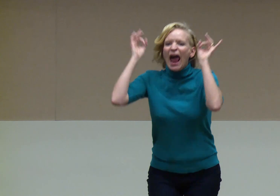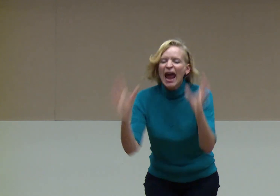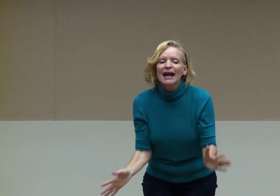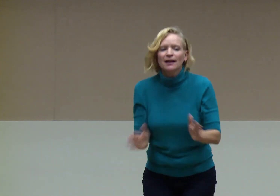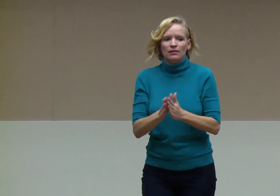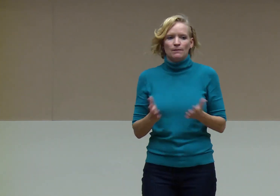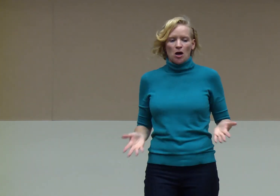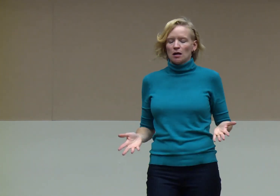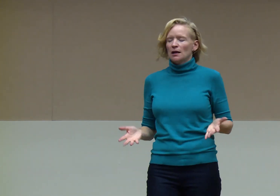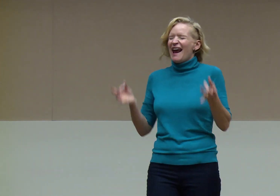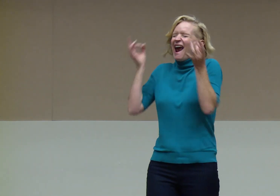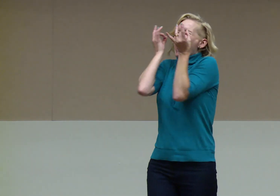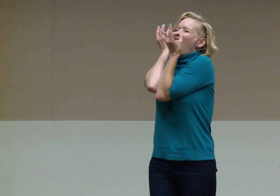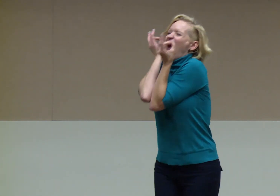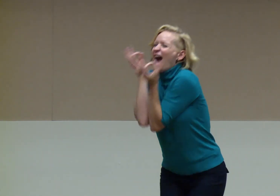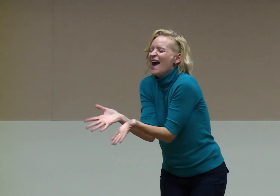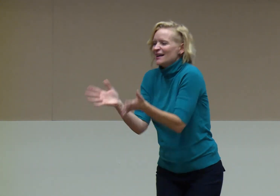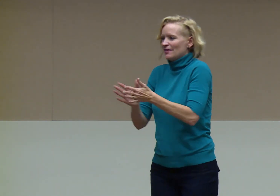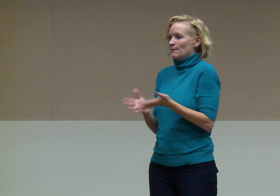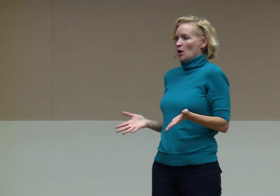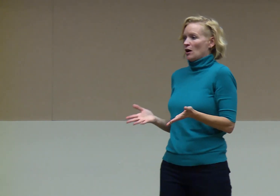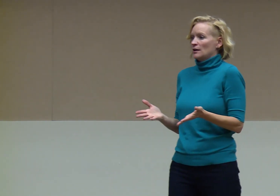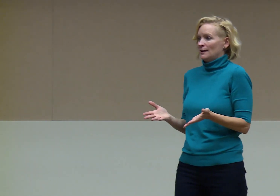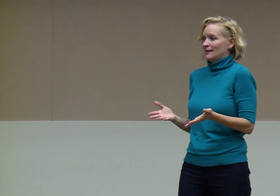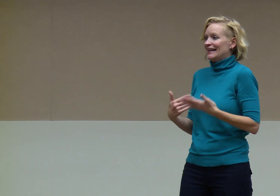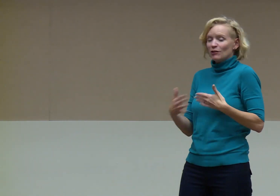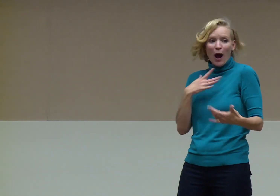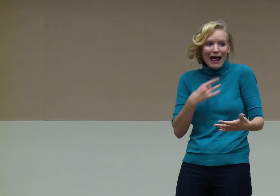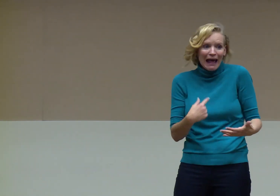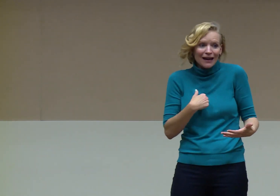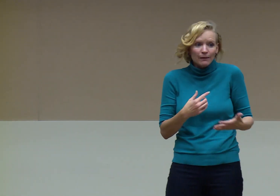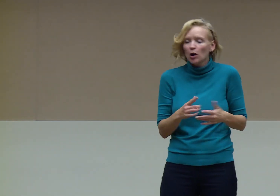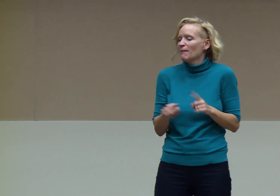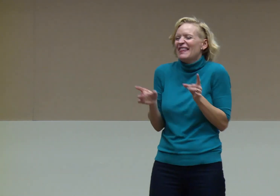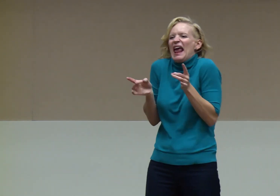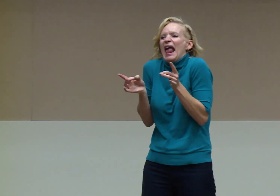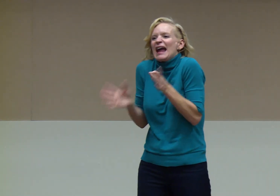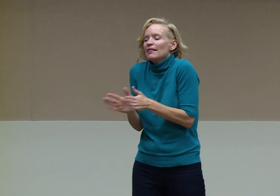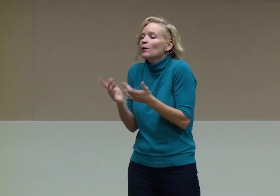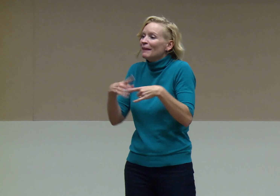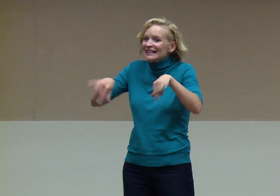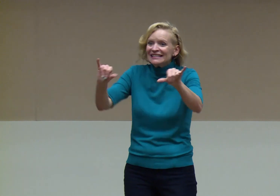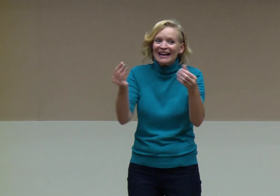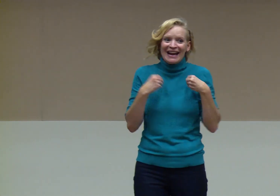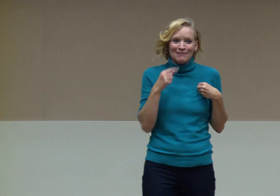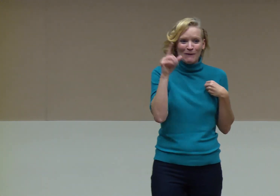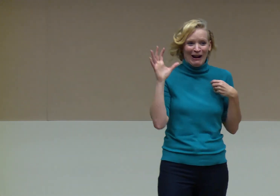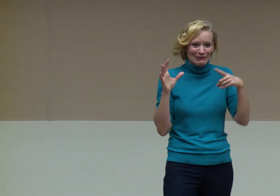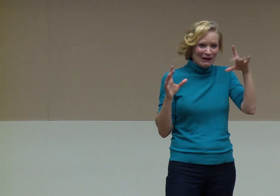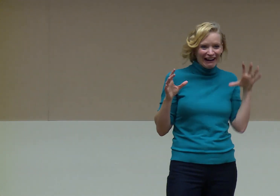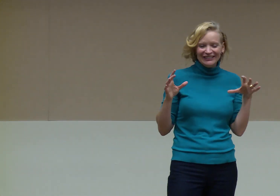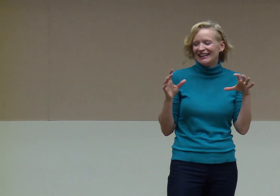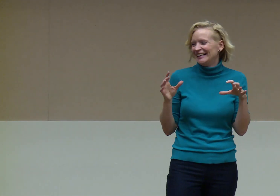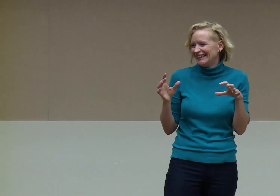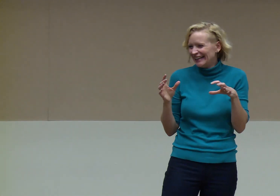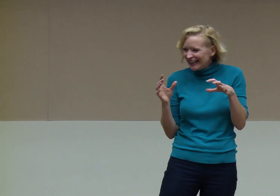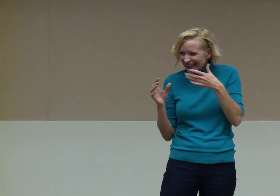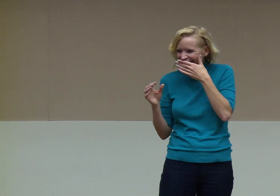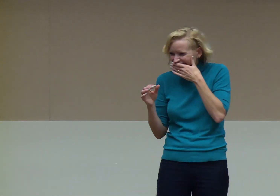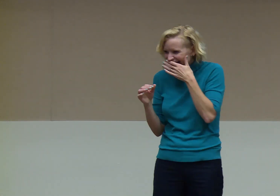So they would just tell me in these comments for these evals that they hated the book, but I got hundreds across the board for everything else.